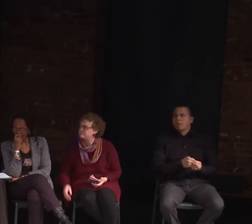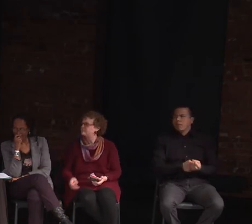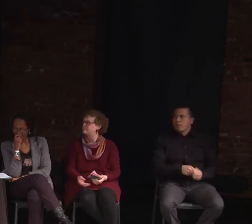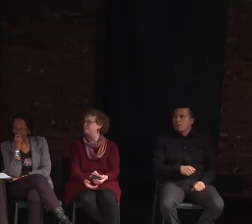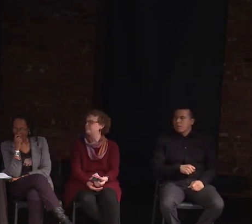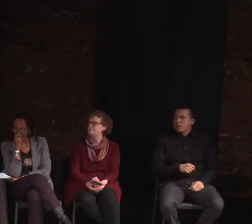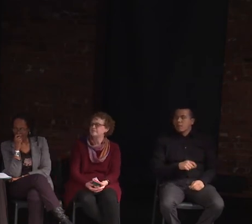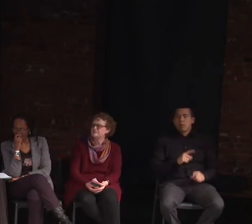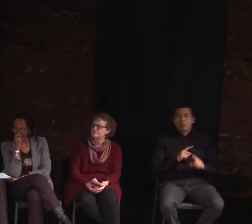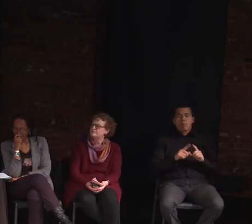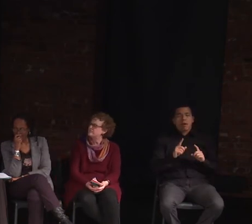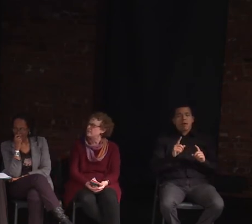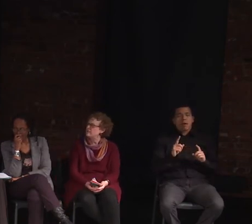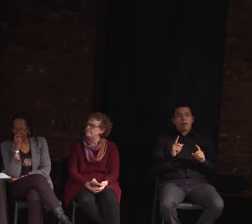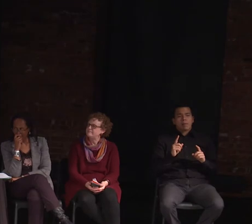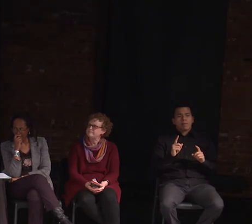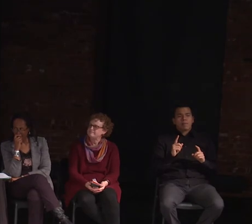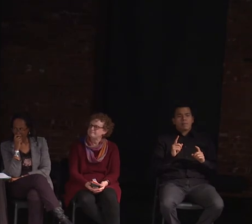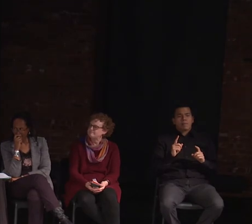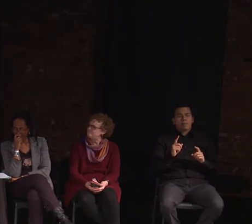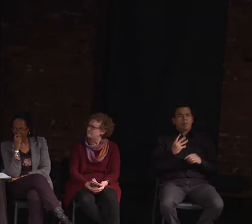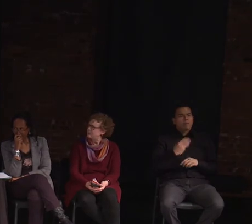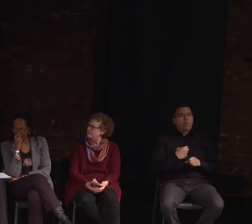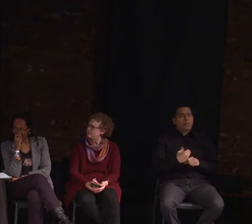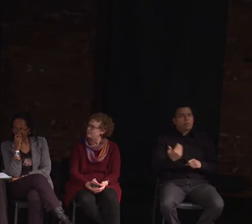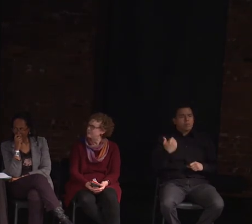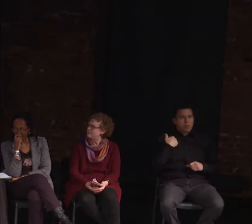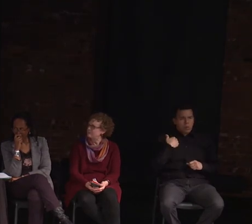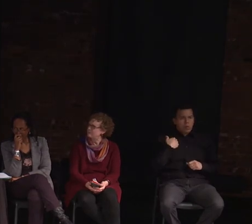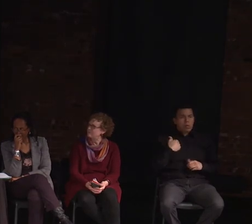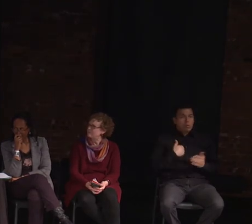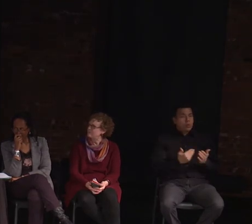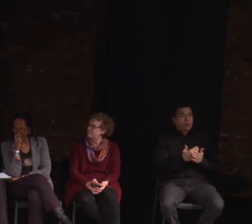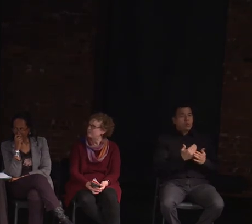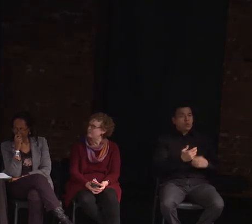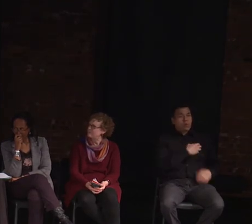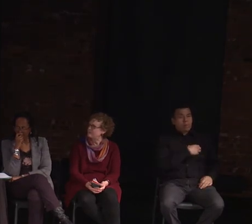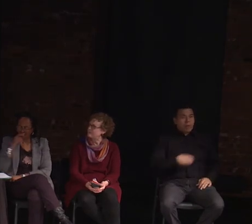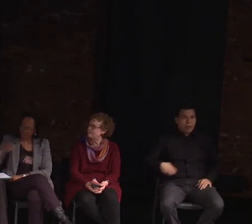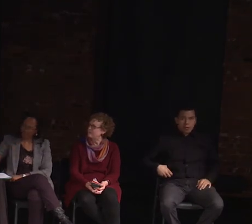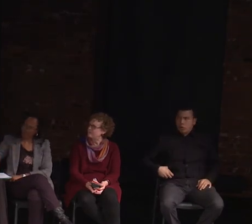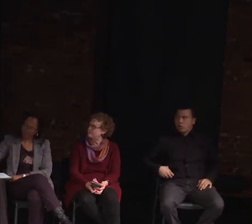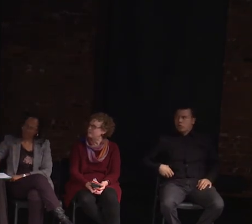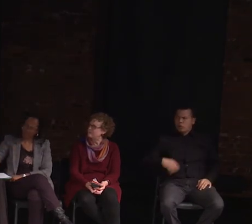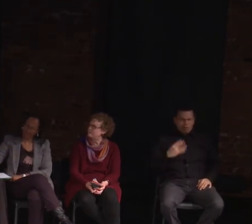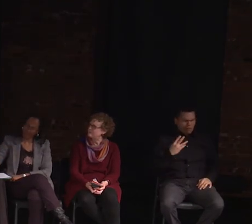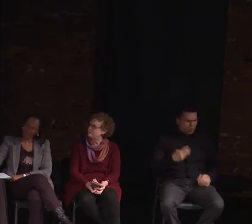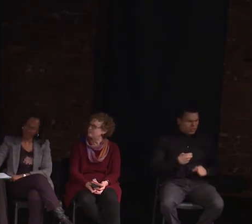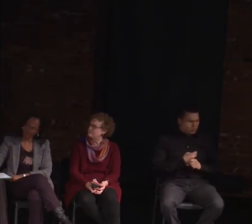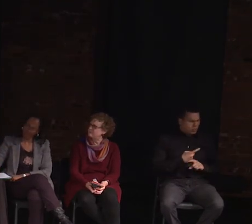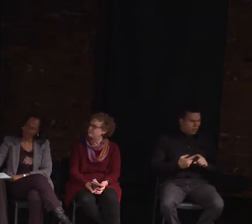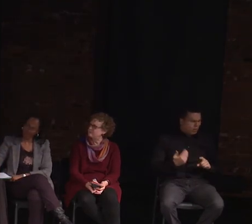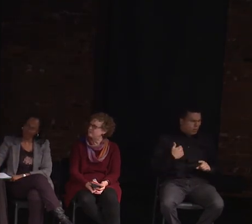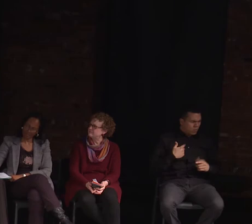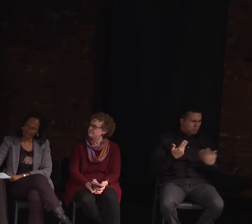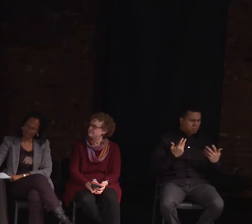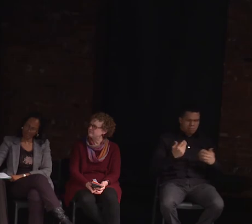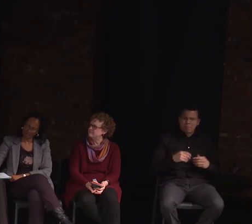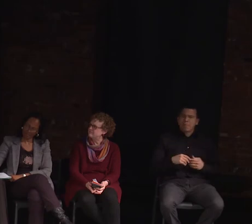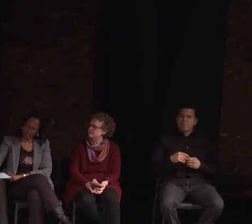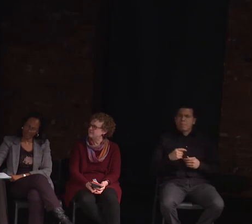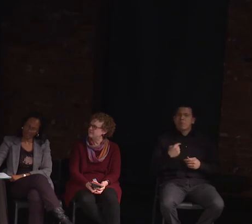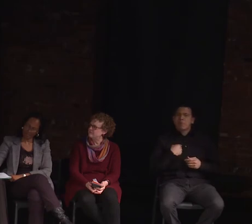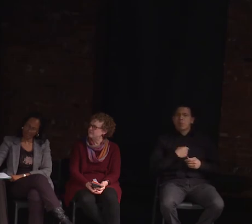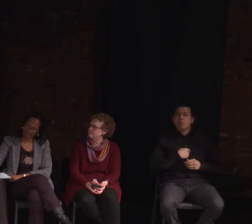Four years ago when we got a new mayor-- four and a half years ago, we started looking at